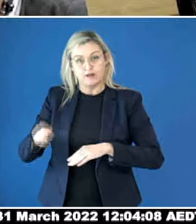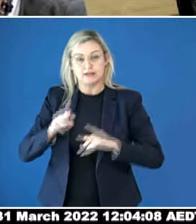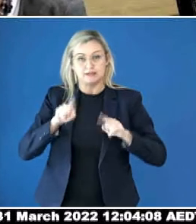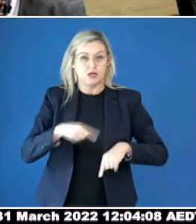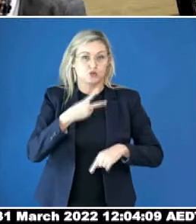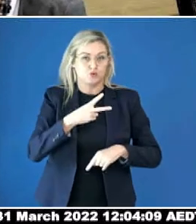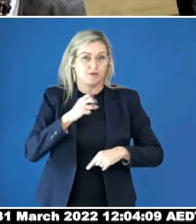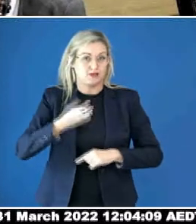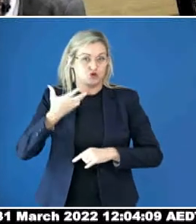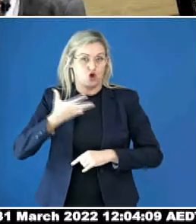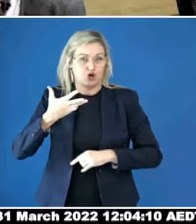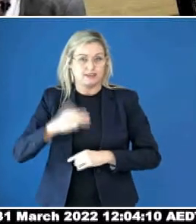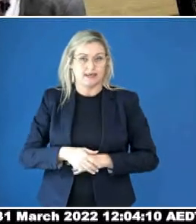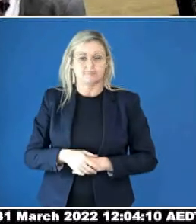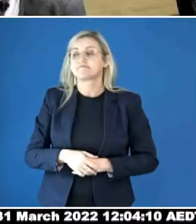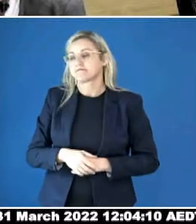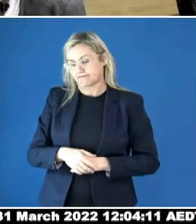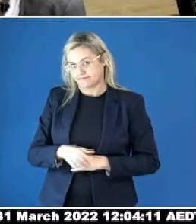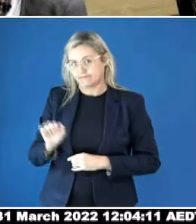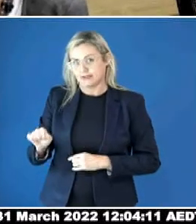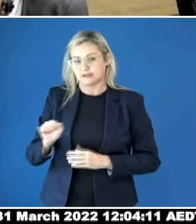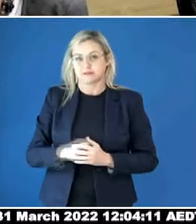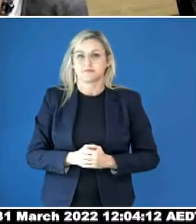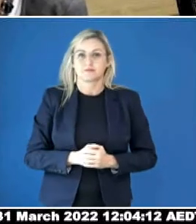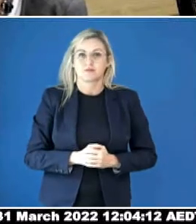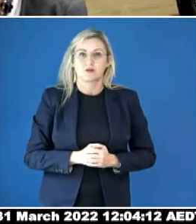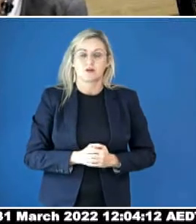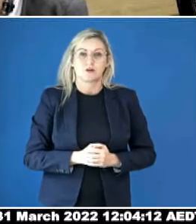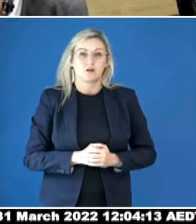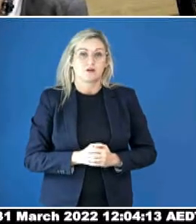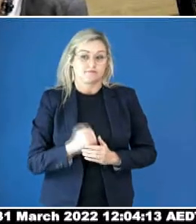Yes. MS FRASER: The Royal Commission has just heard the evidence of